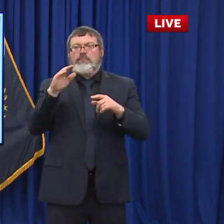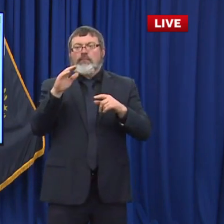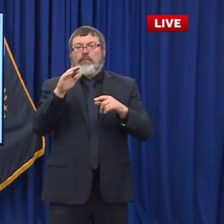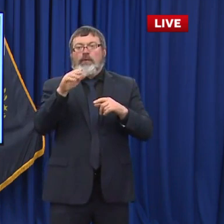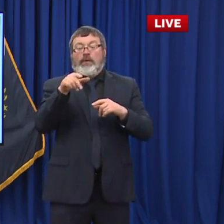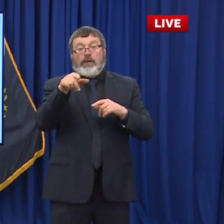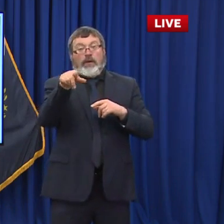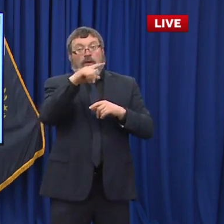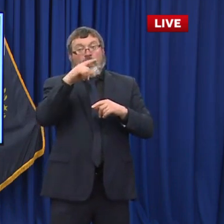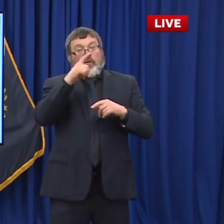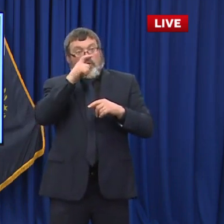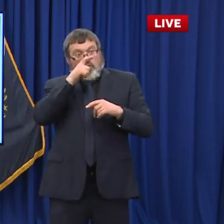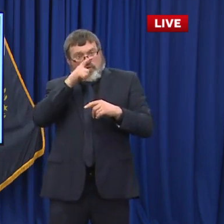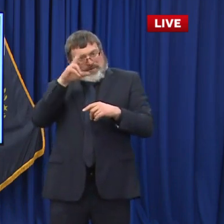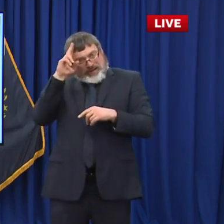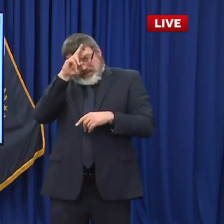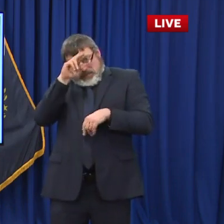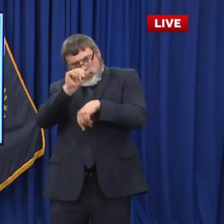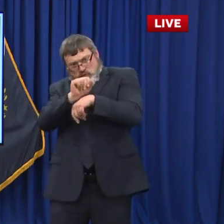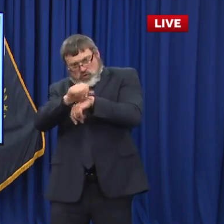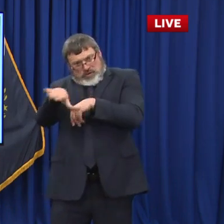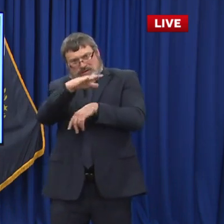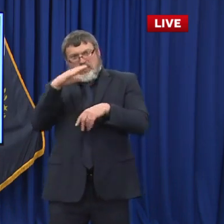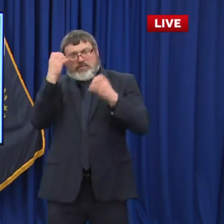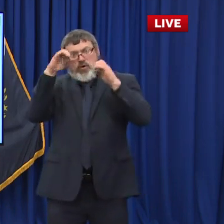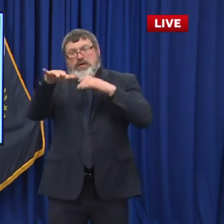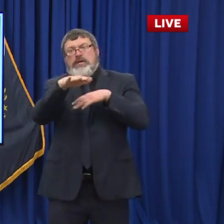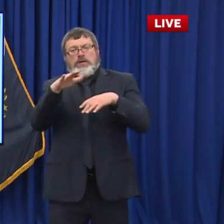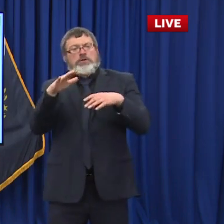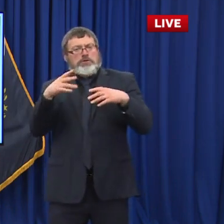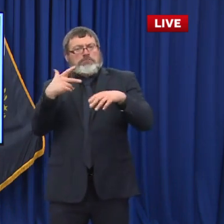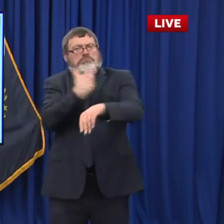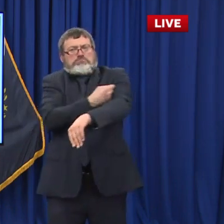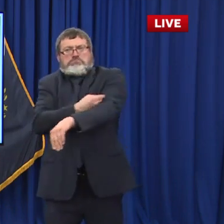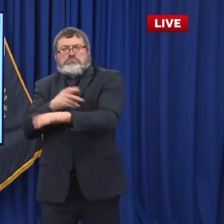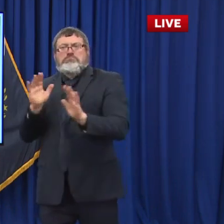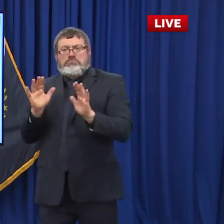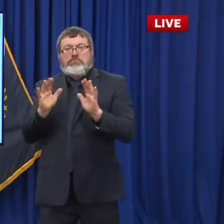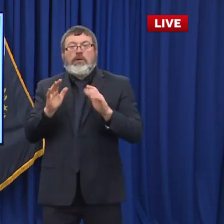NOT JUST FOR THEMSELVES FOR A HEALTHCARE WORKER. WE’VE SEEN THE UPTAKE IN HEALTHCARE WORKERS PHENOMENALLY HIGH THAT’S WONDERFUL.